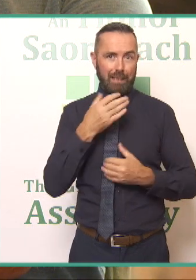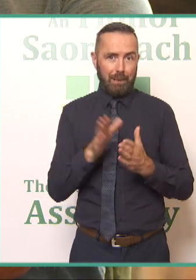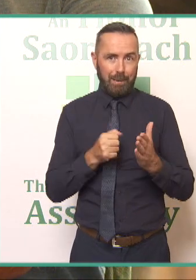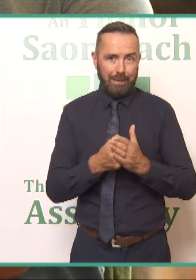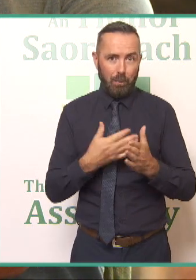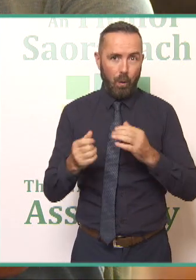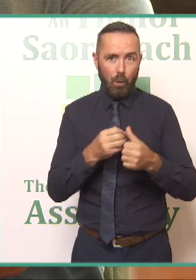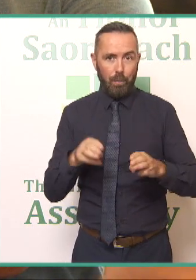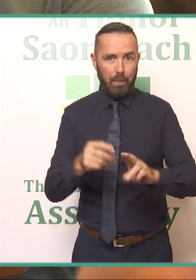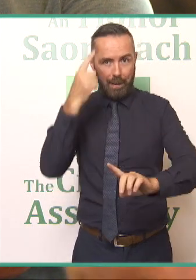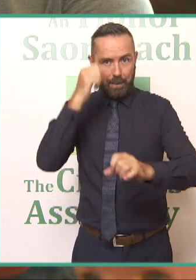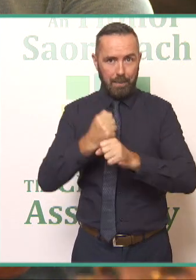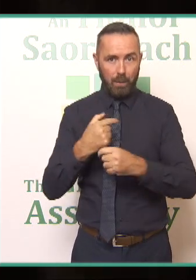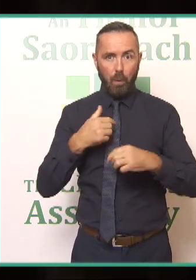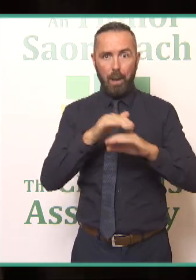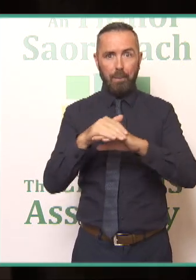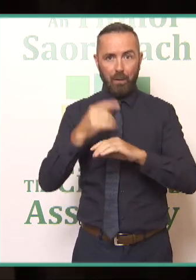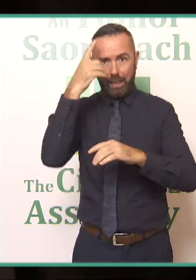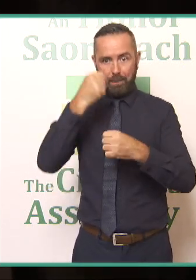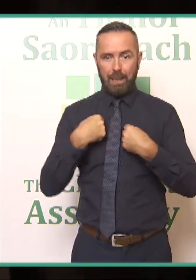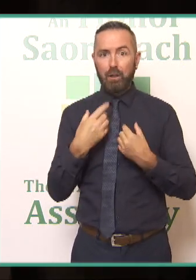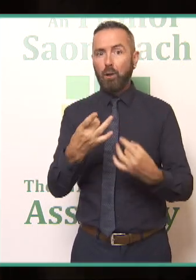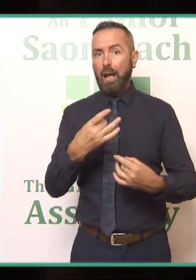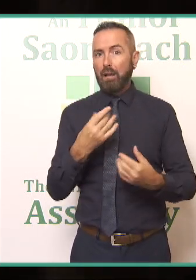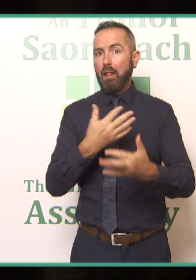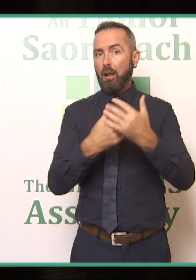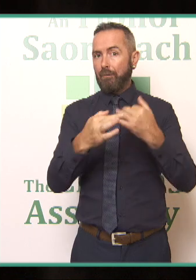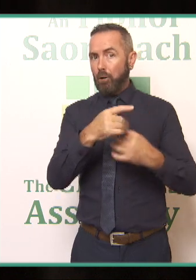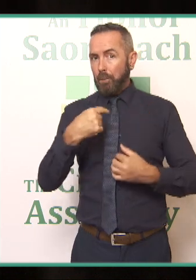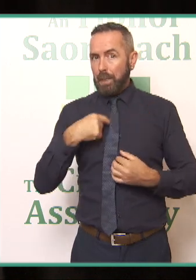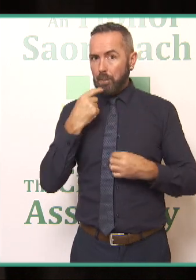people think of me what will my peers think you're asking me to do a lot here and I need comfort so